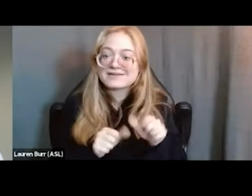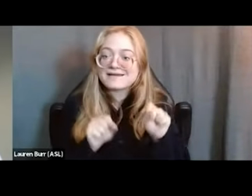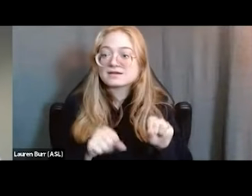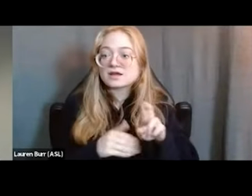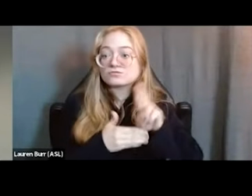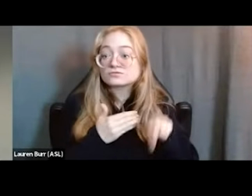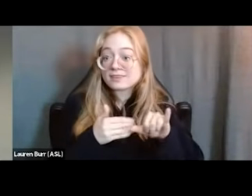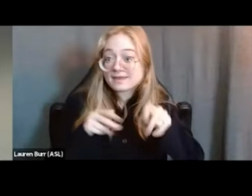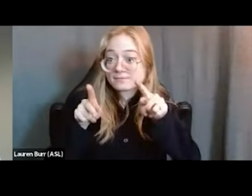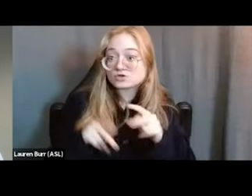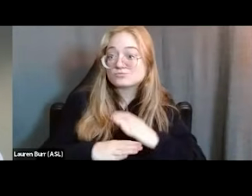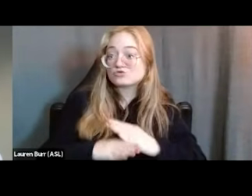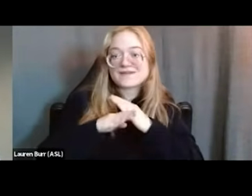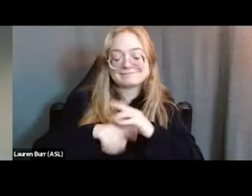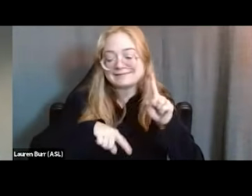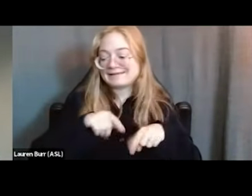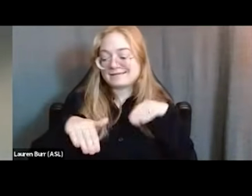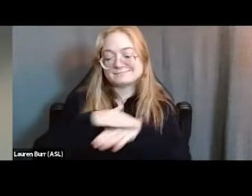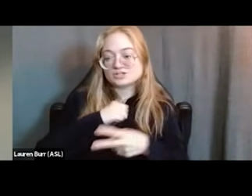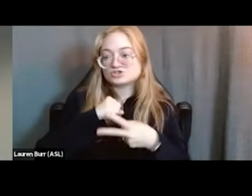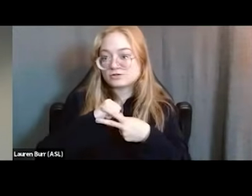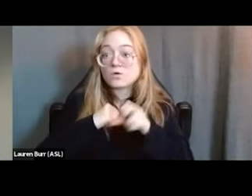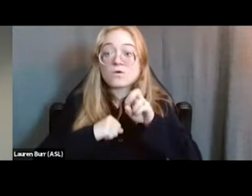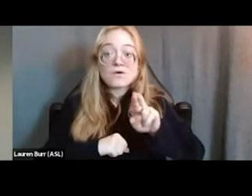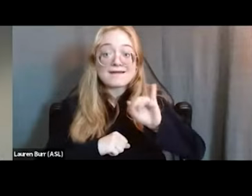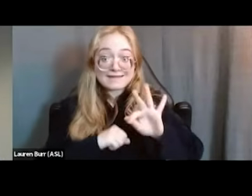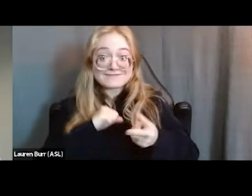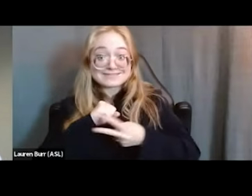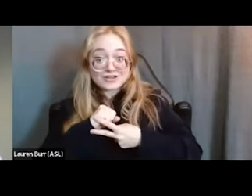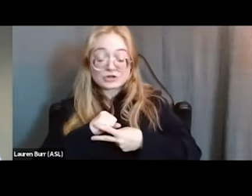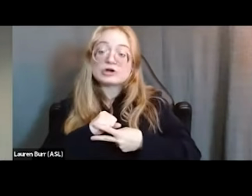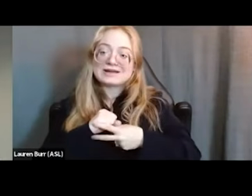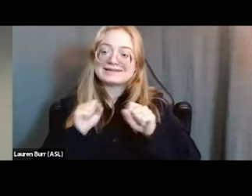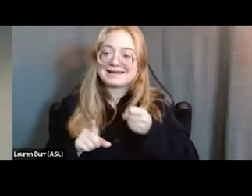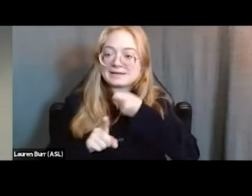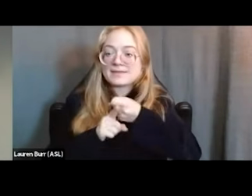from being prevented from entering shelter or if they are in shelter, can impact their interactions with staff, right?